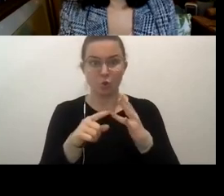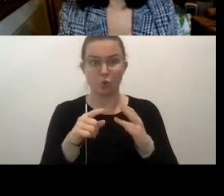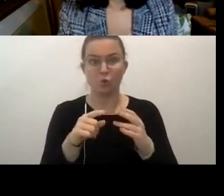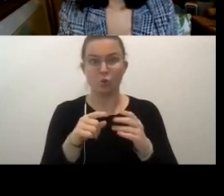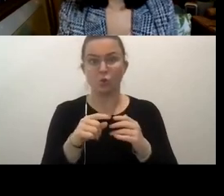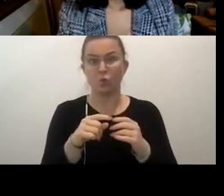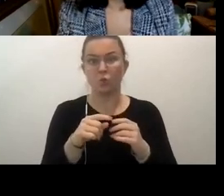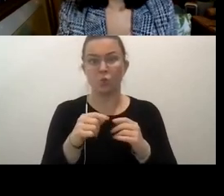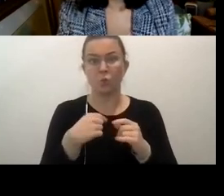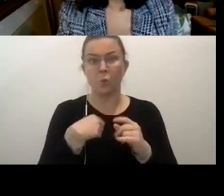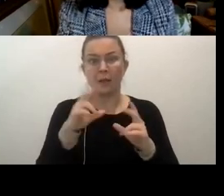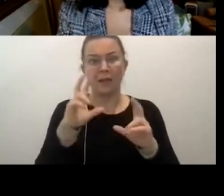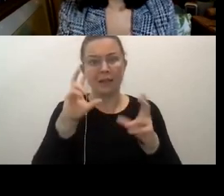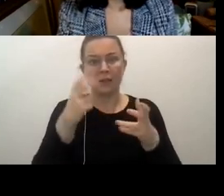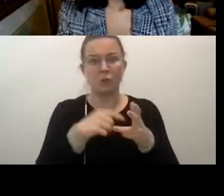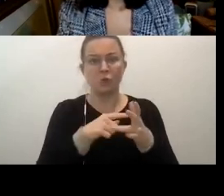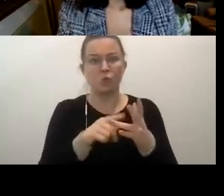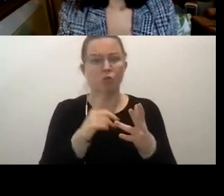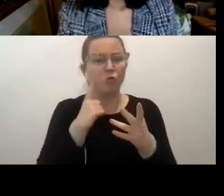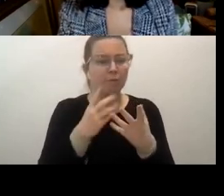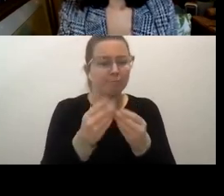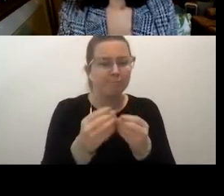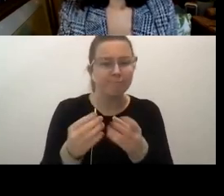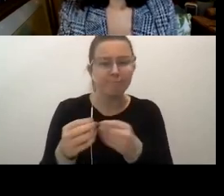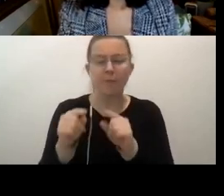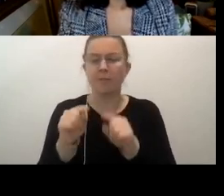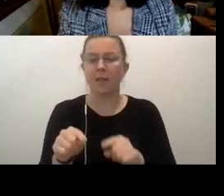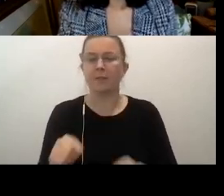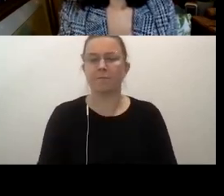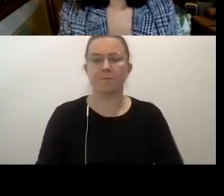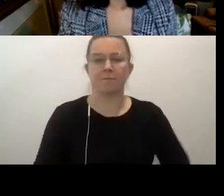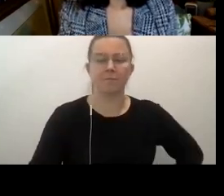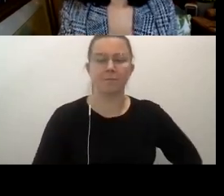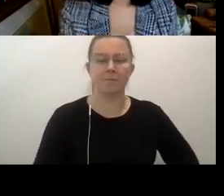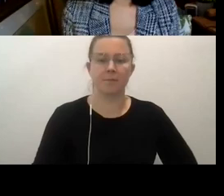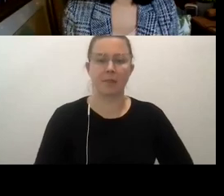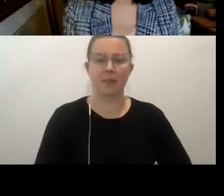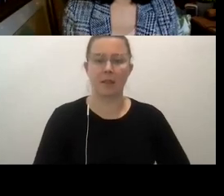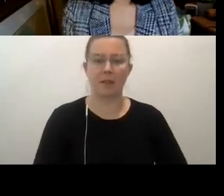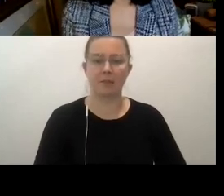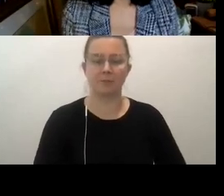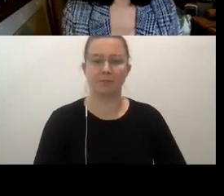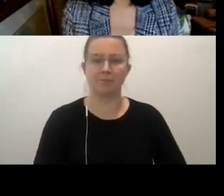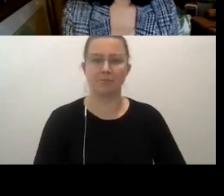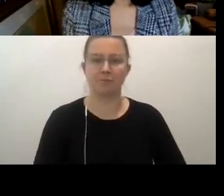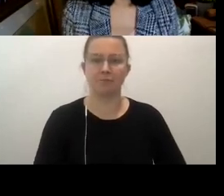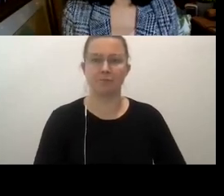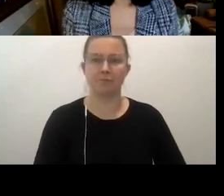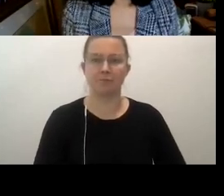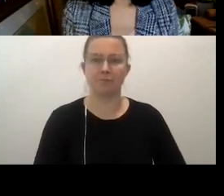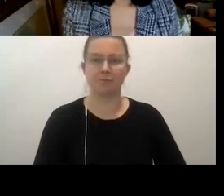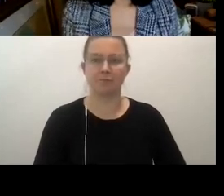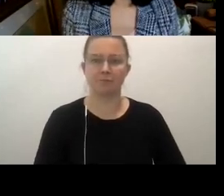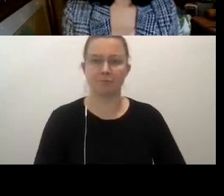cool to take part in that and facilitate things wherever possible. And no worries, David.